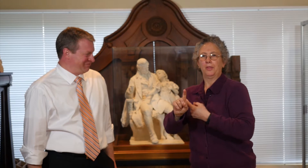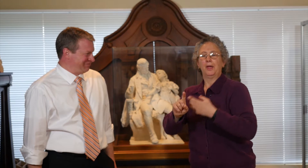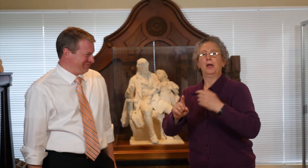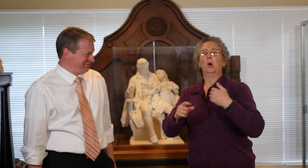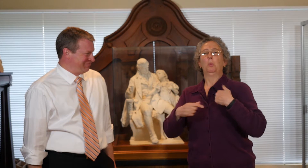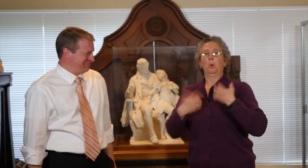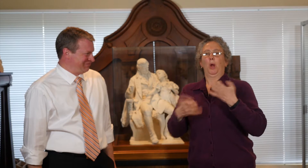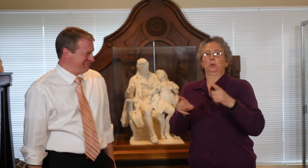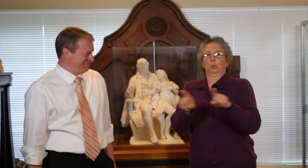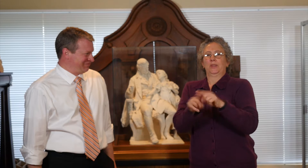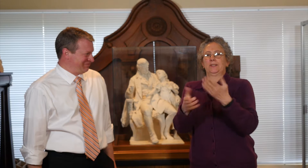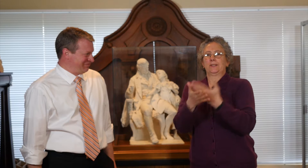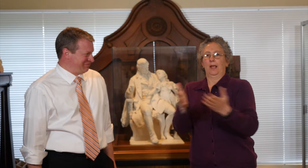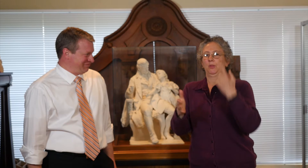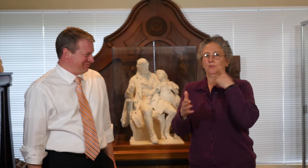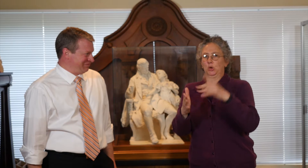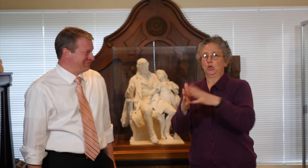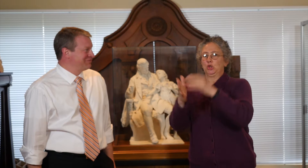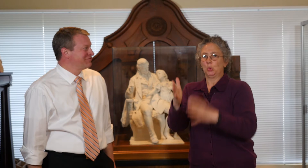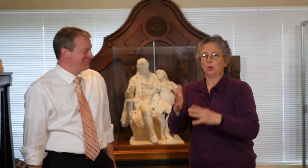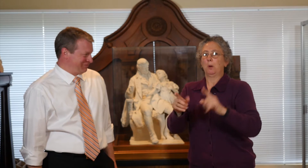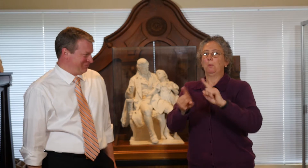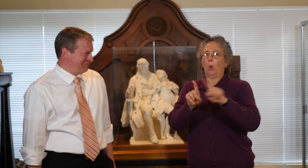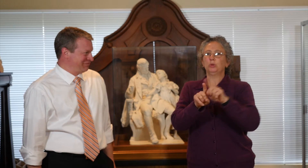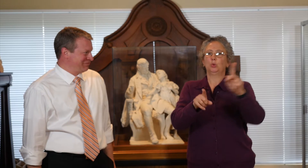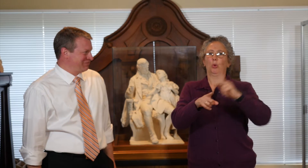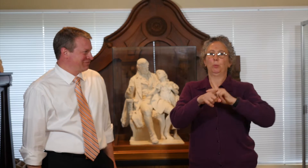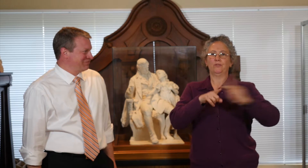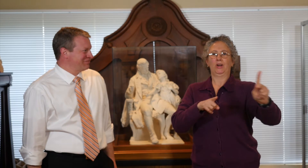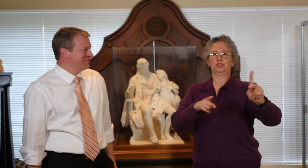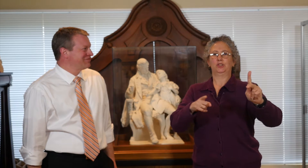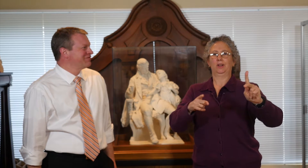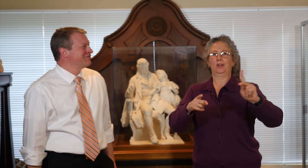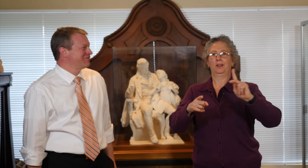with the students just last month. We'd like to do the same thing for the students again